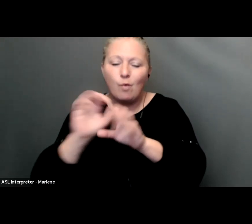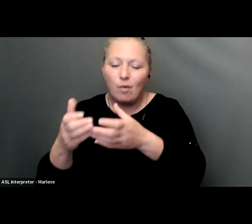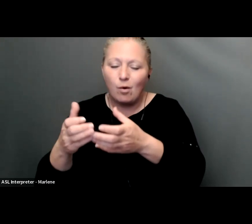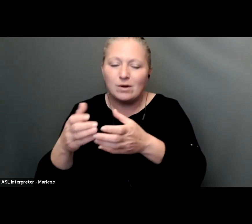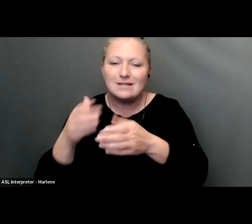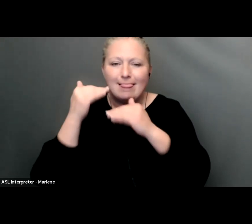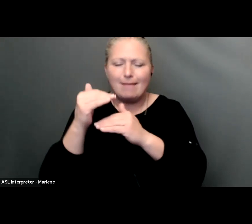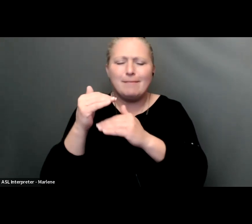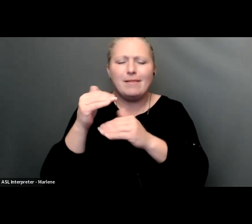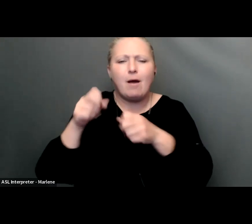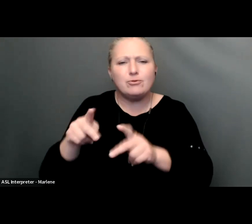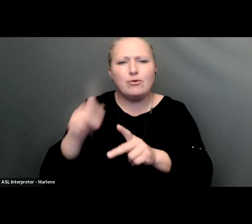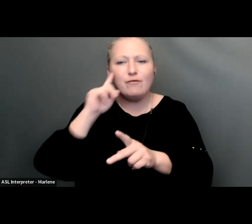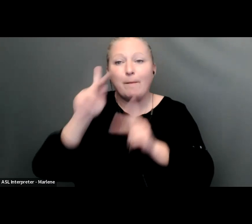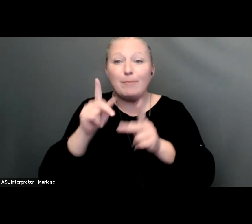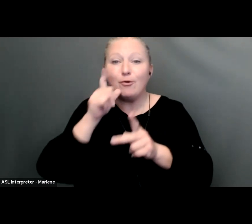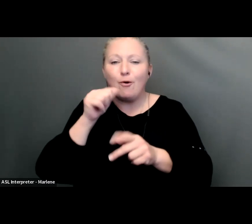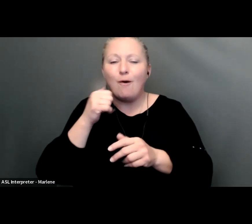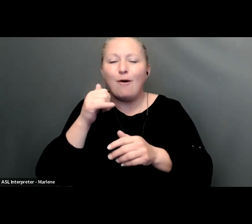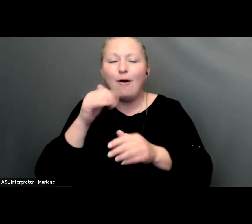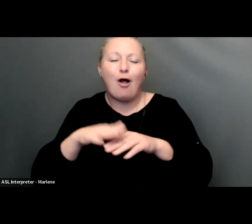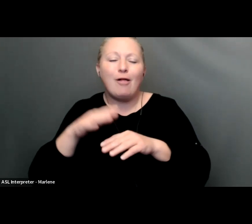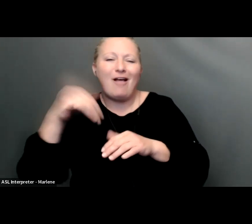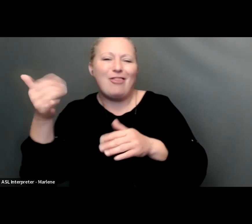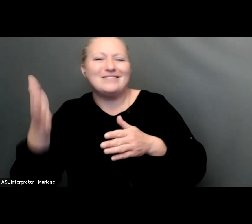afforded to those on the wrong side of digital divide. In terms of the types